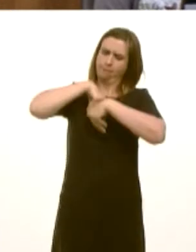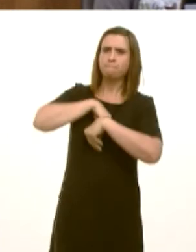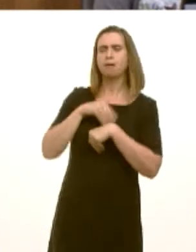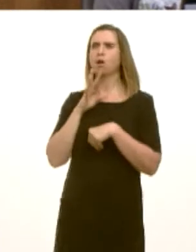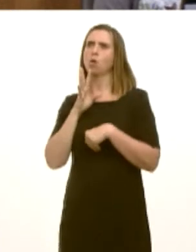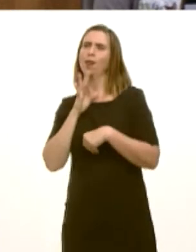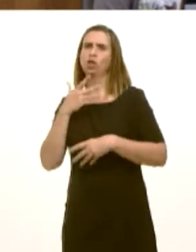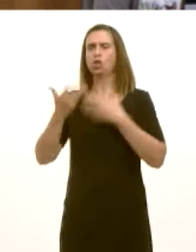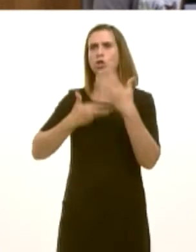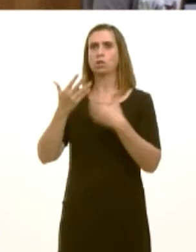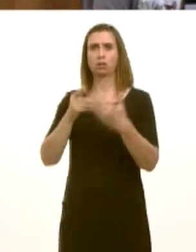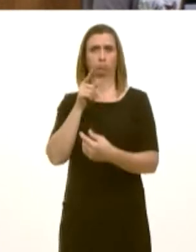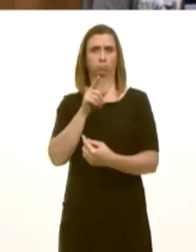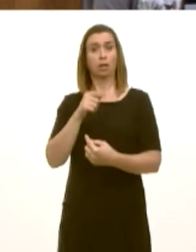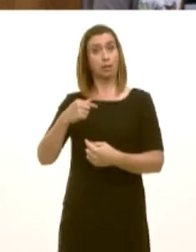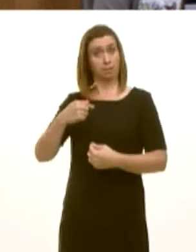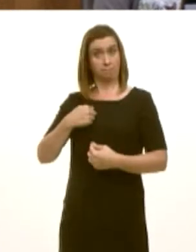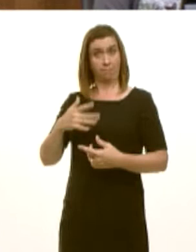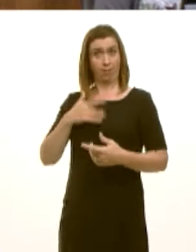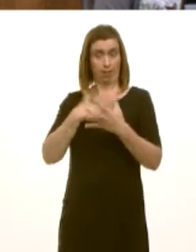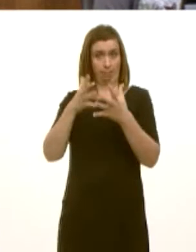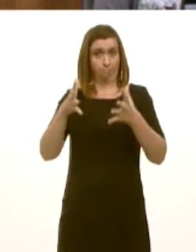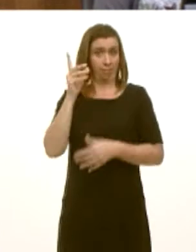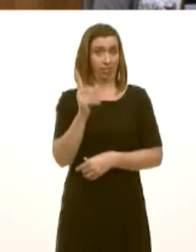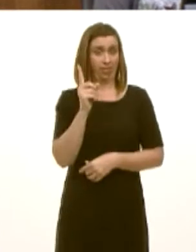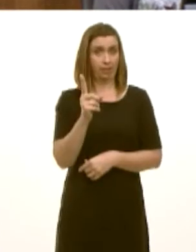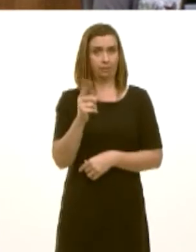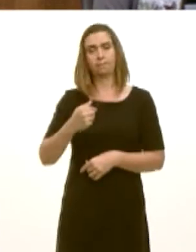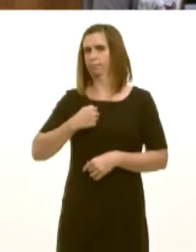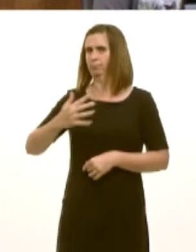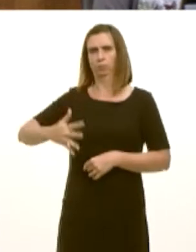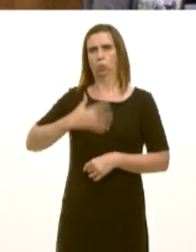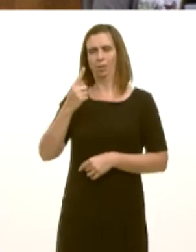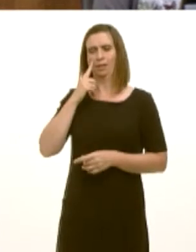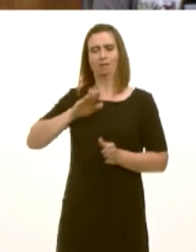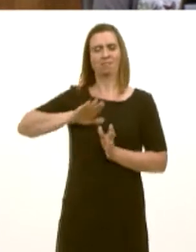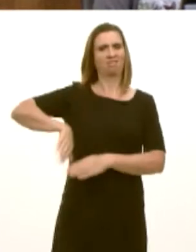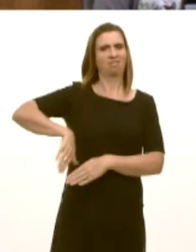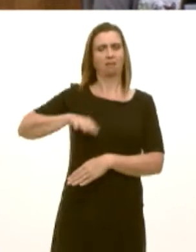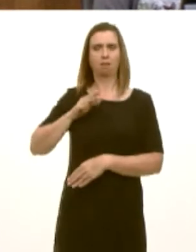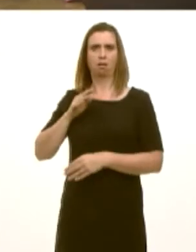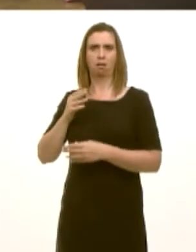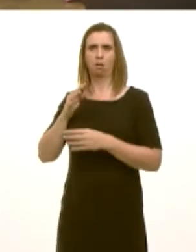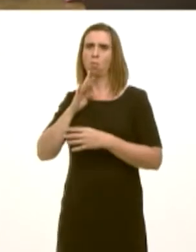I certainly would not be supportive of anything that restricted the availability of Welsh-medium education in that part of Powys.